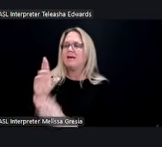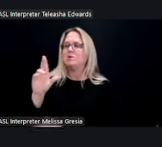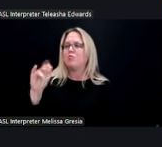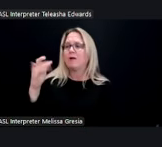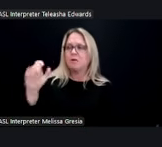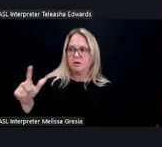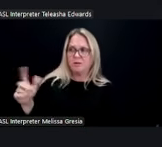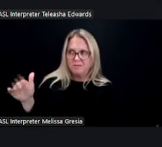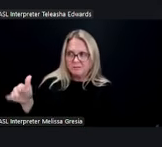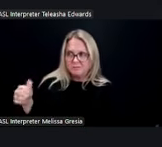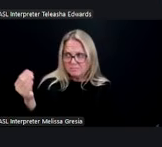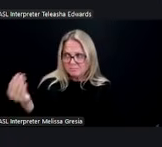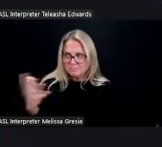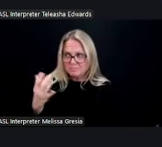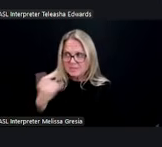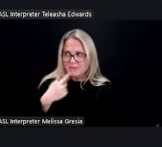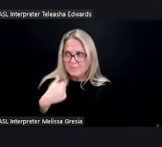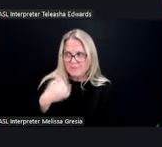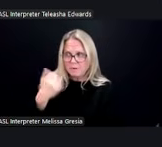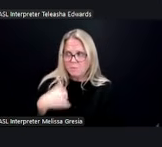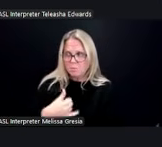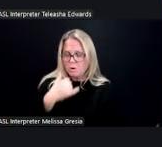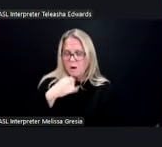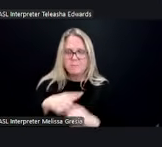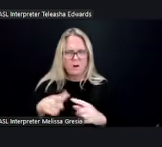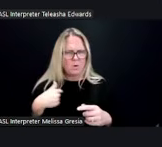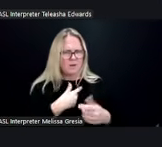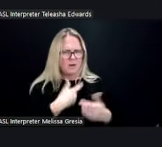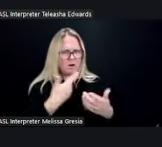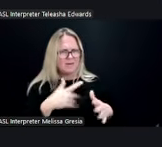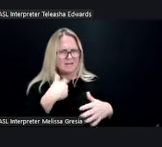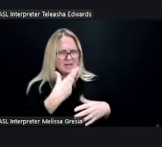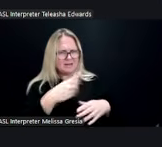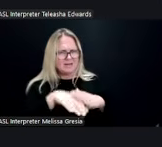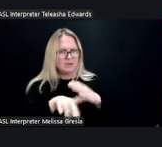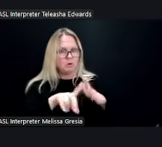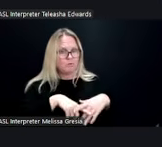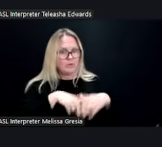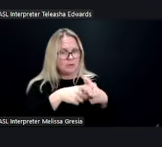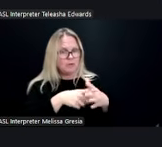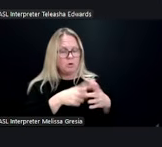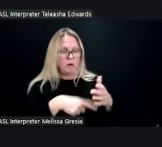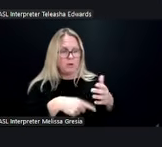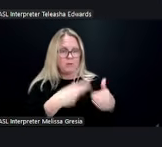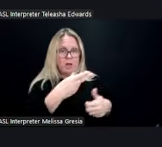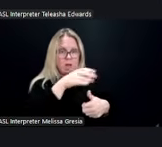believe we defined in that original application what the hub lead's responsibilities were.